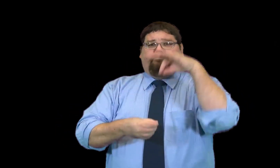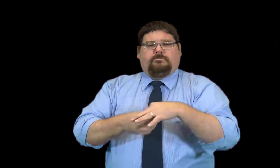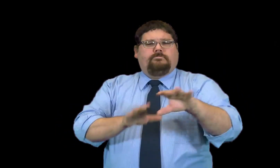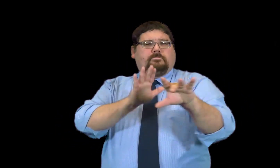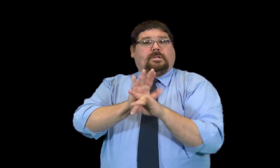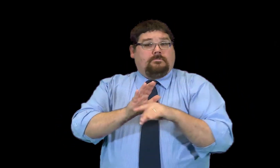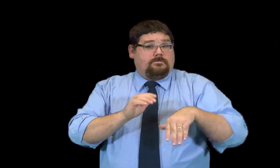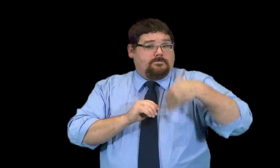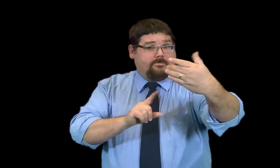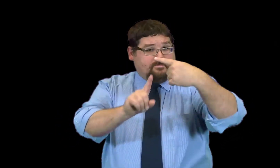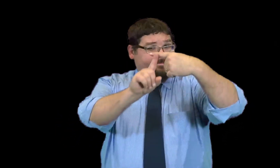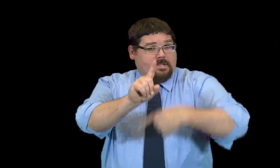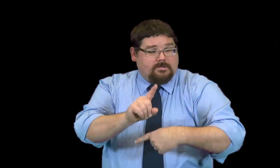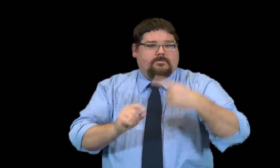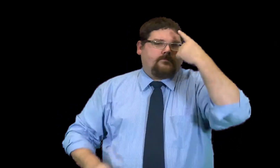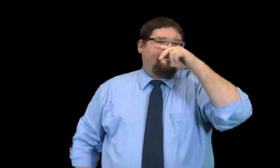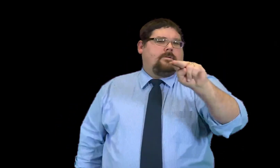Nominate them and we will vote for the month of November!